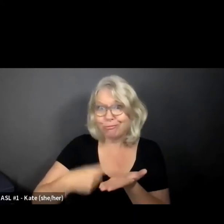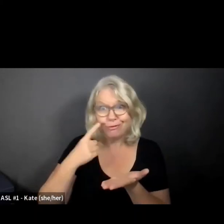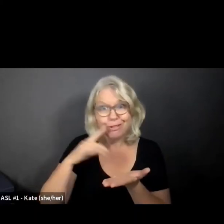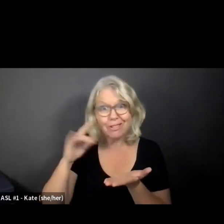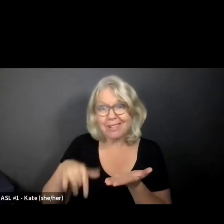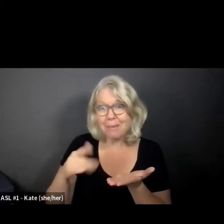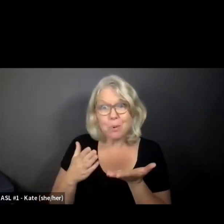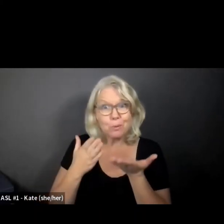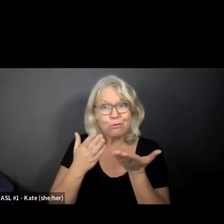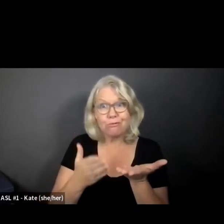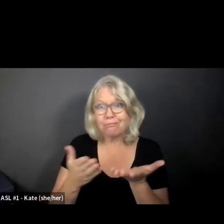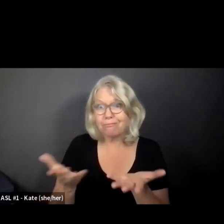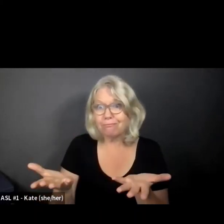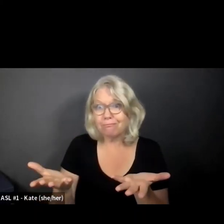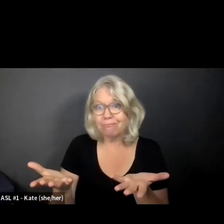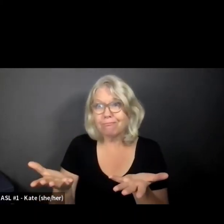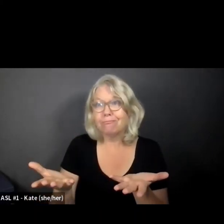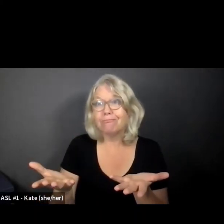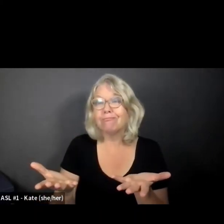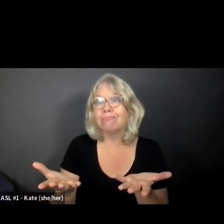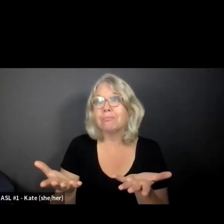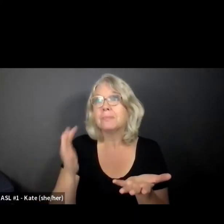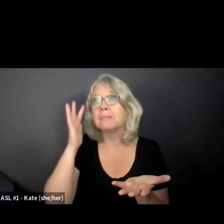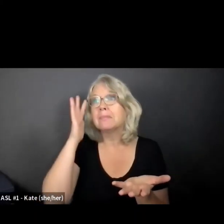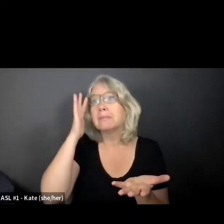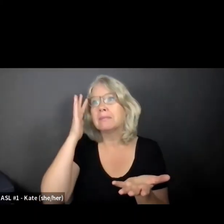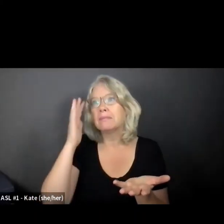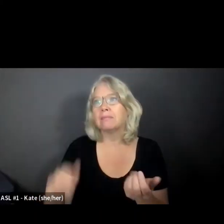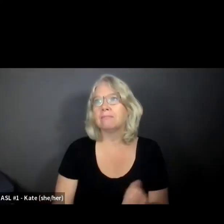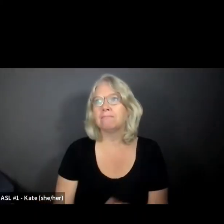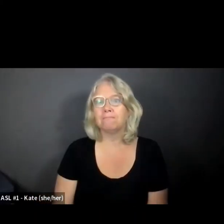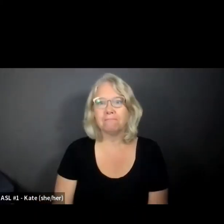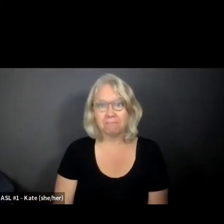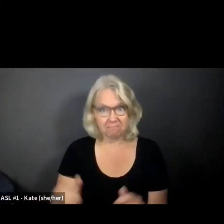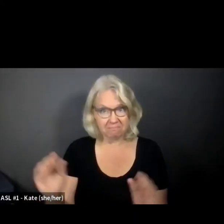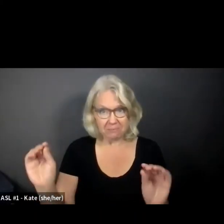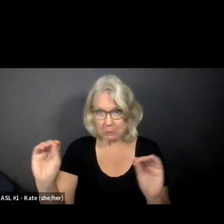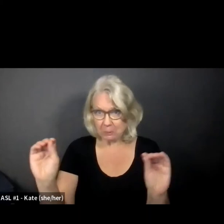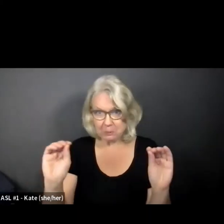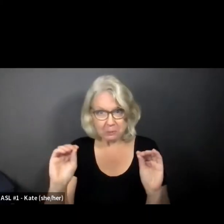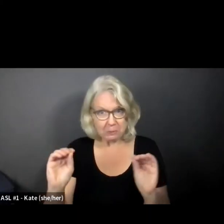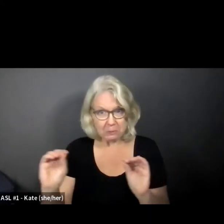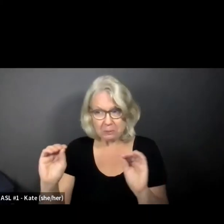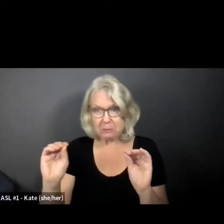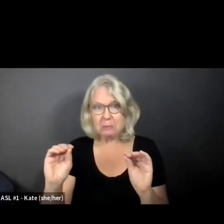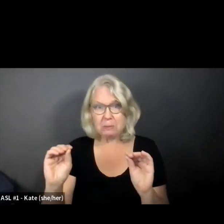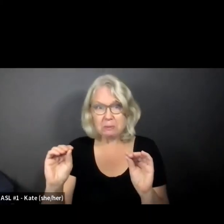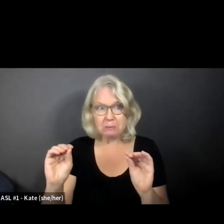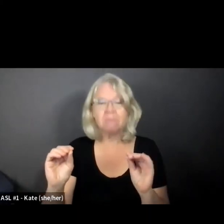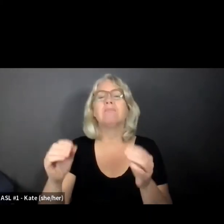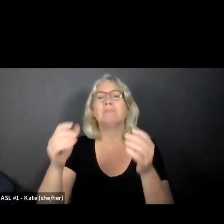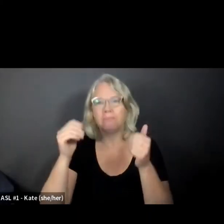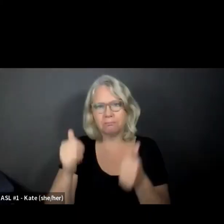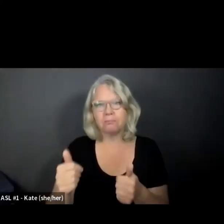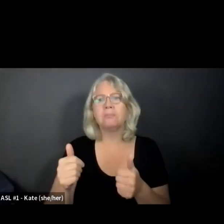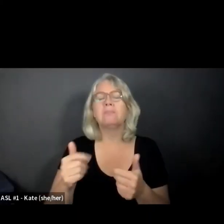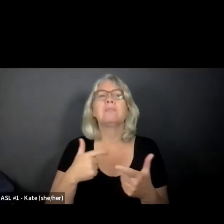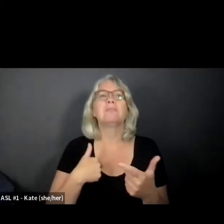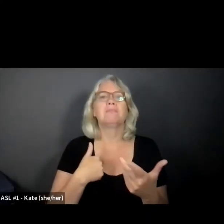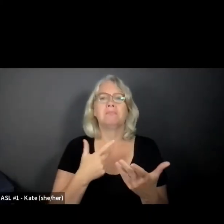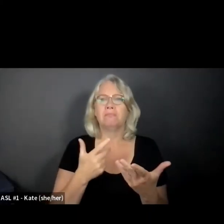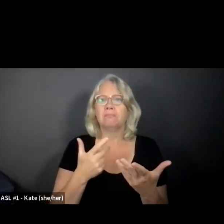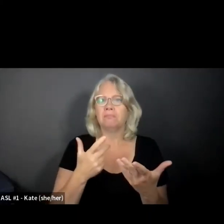SEEING NONE, HEARING NONE.